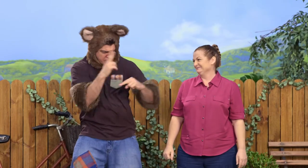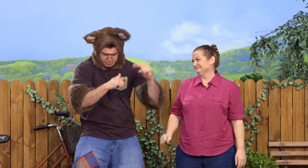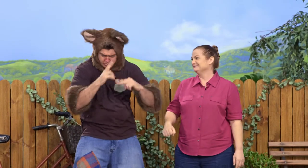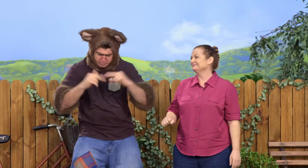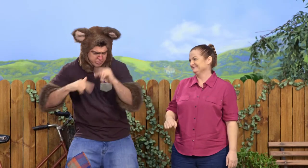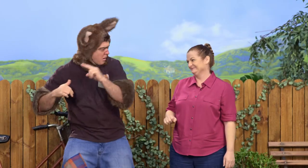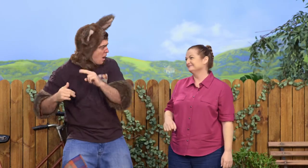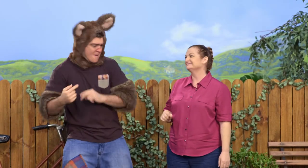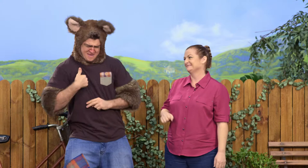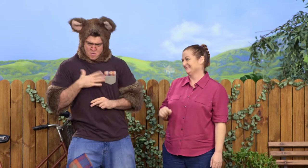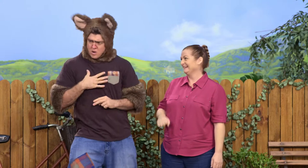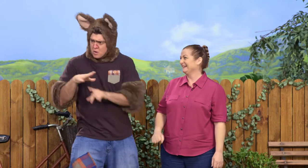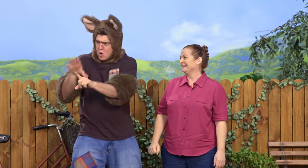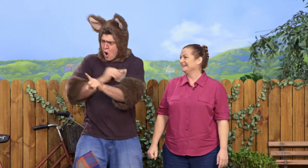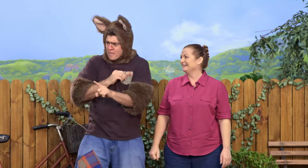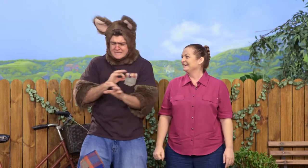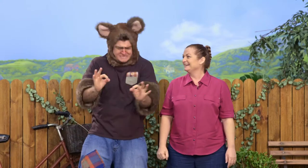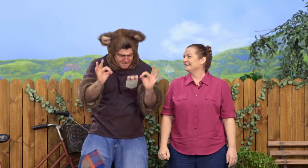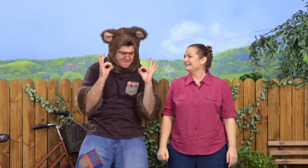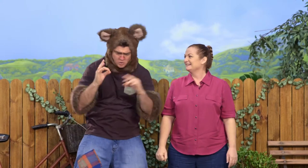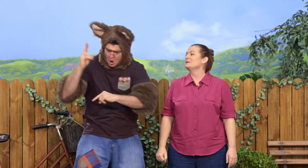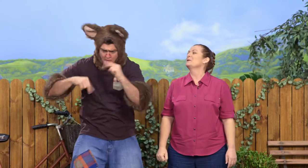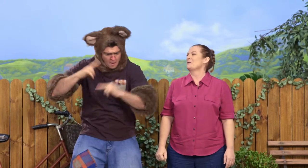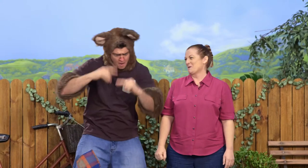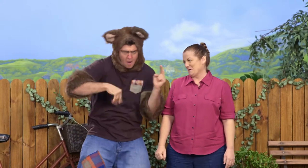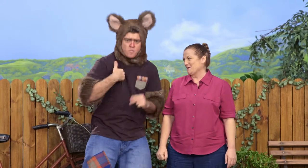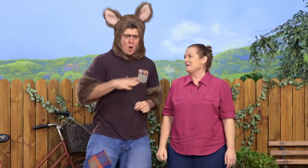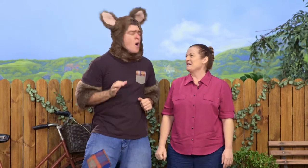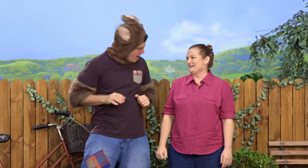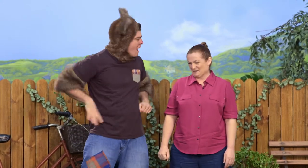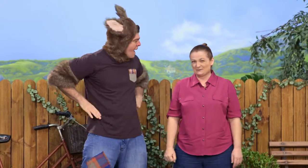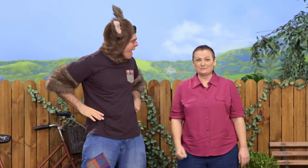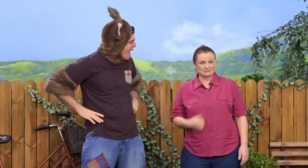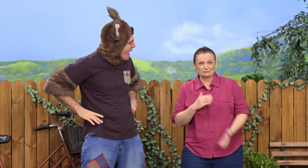So I want to make mine just as good as his. Oh.